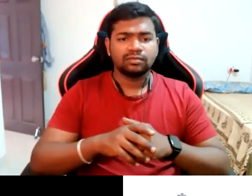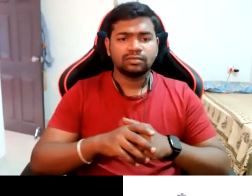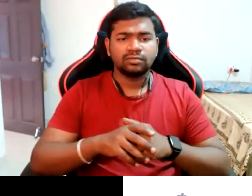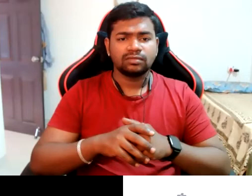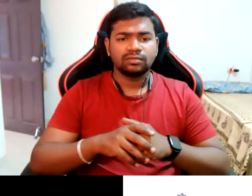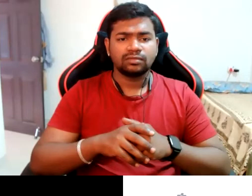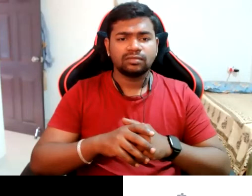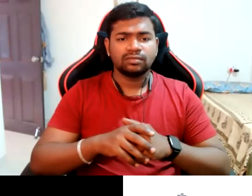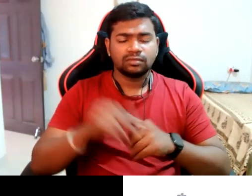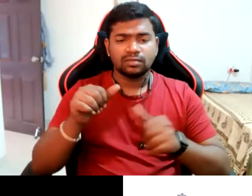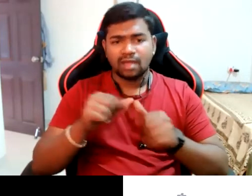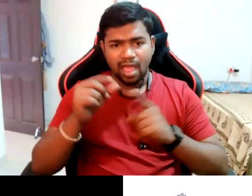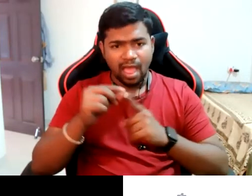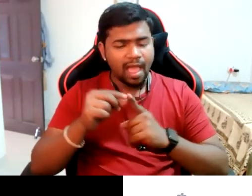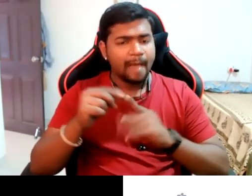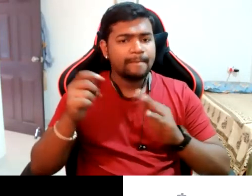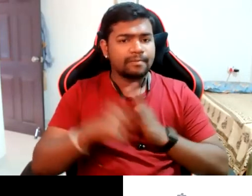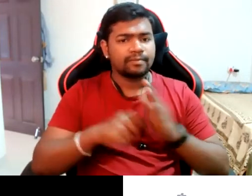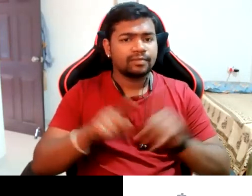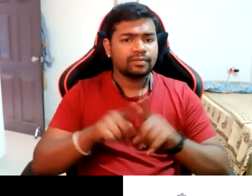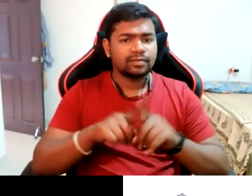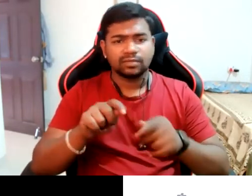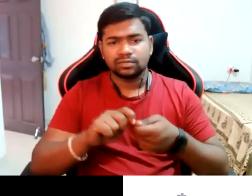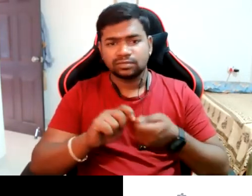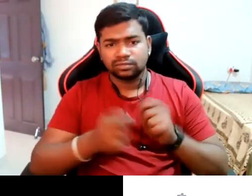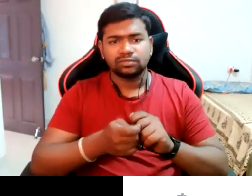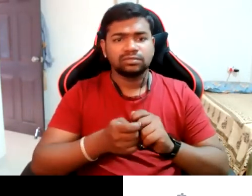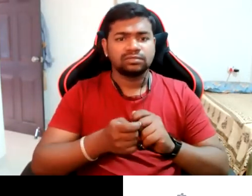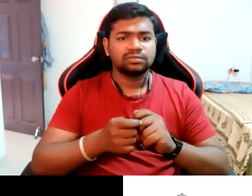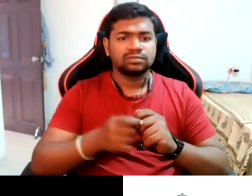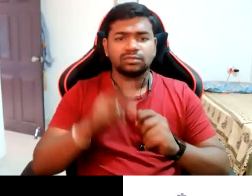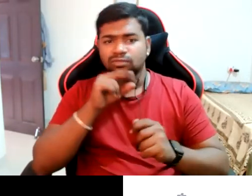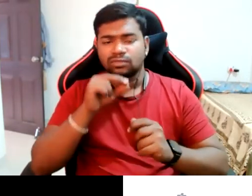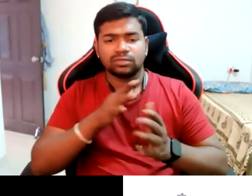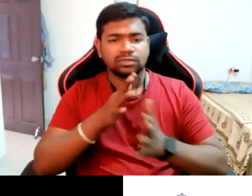we have app or something like that that could convert the spoken text to